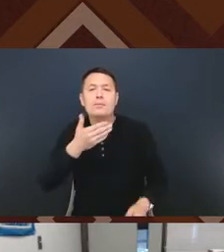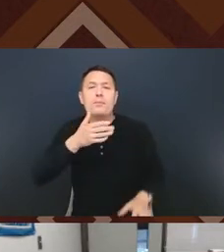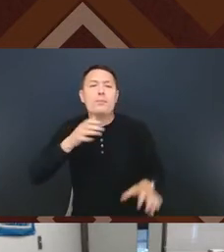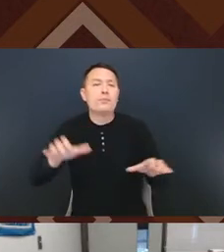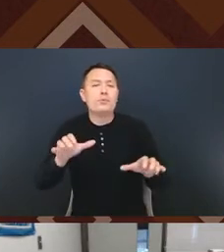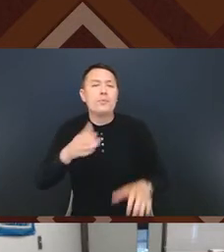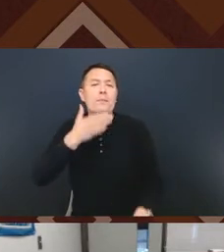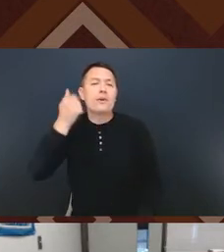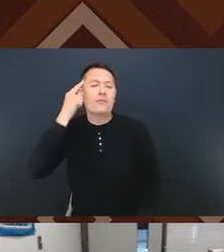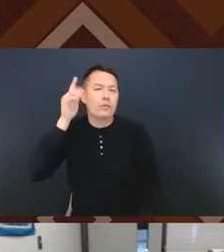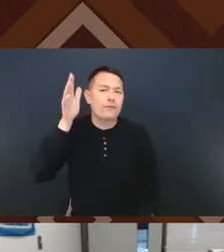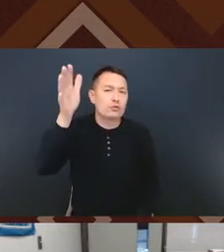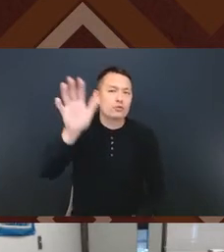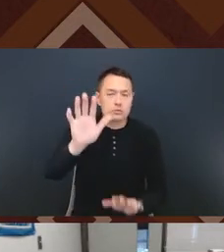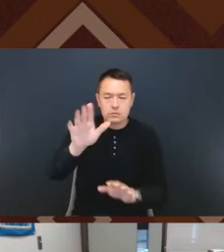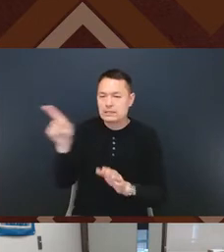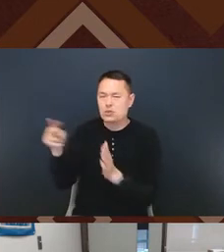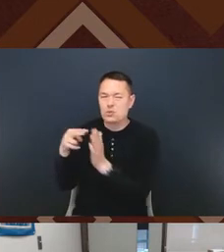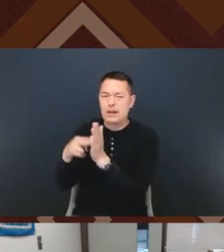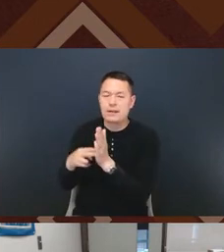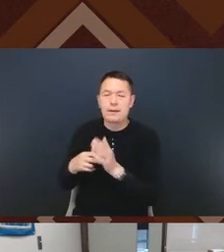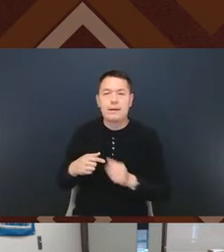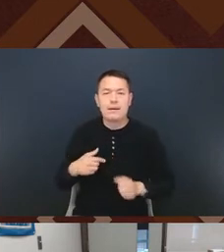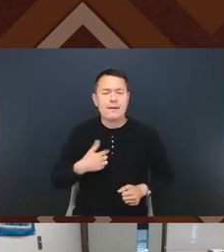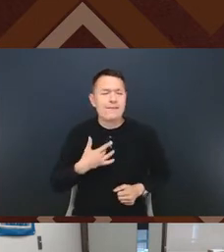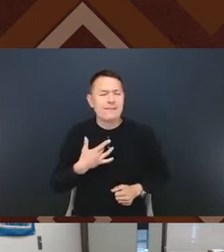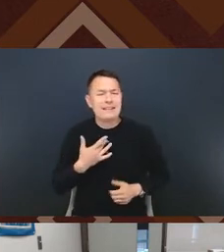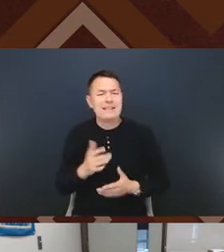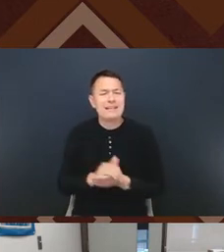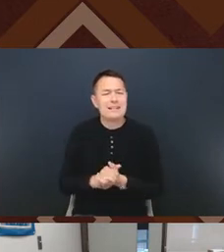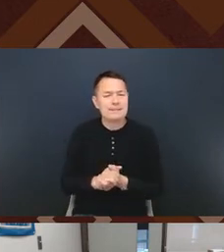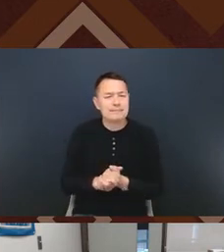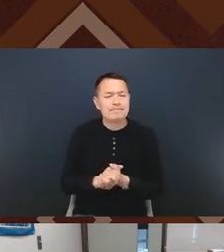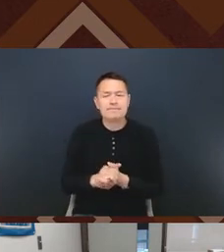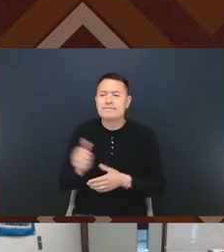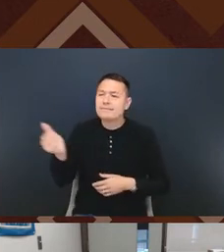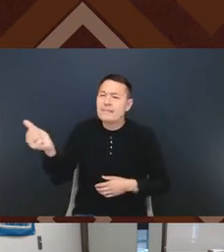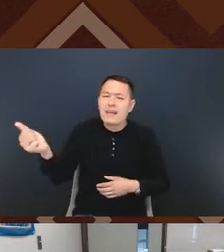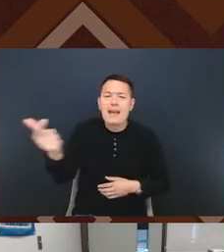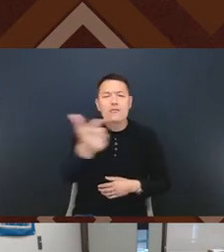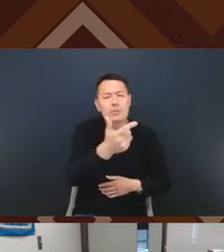I really feel that everybody should see